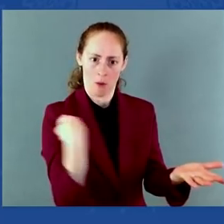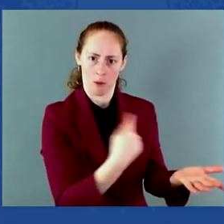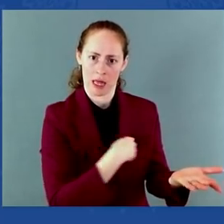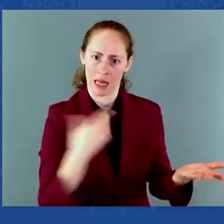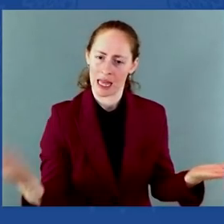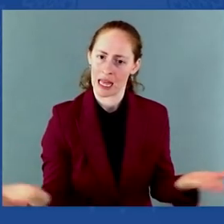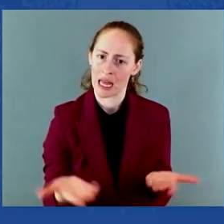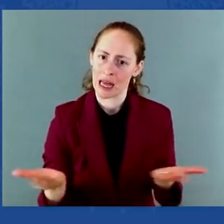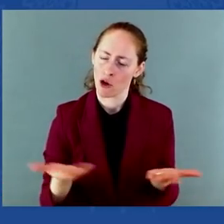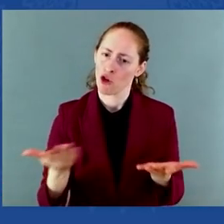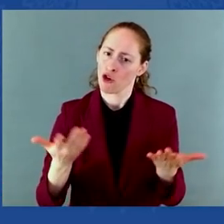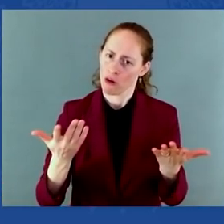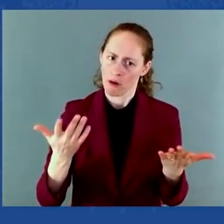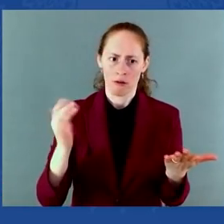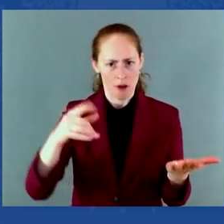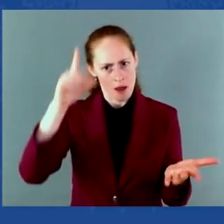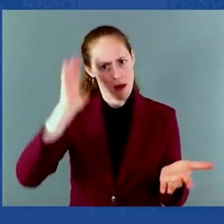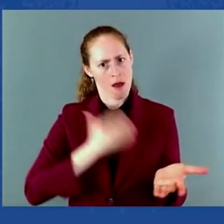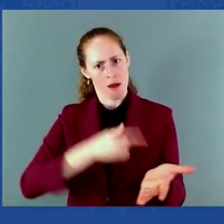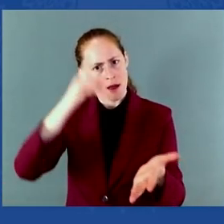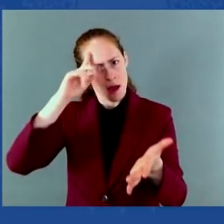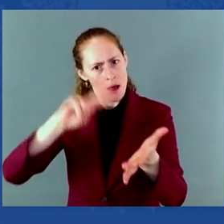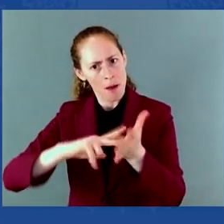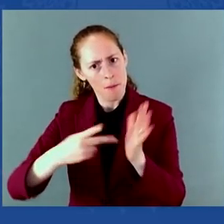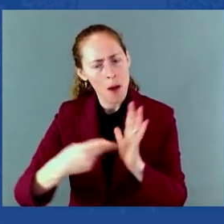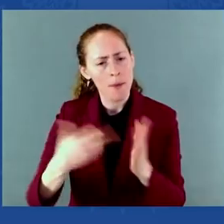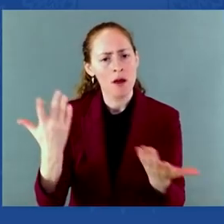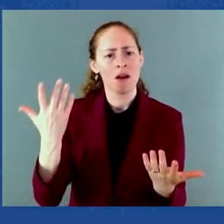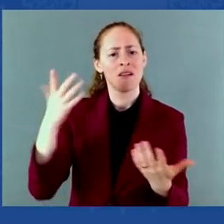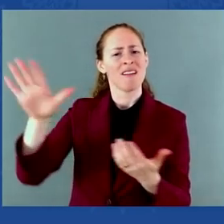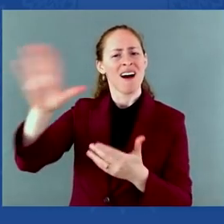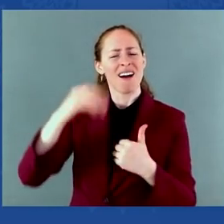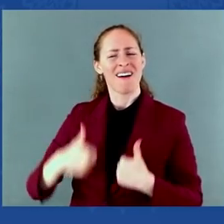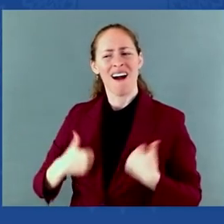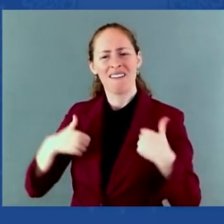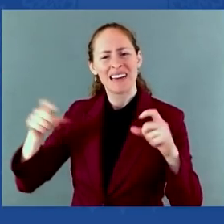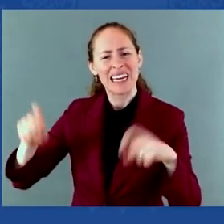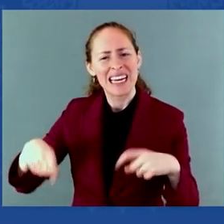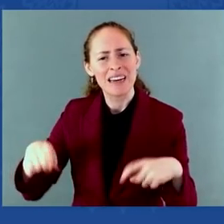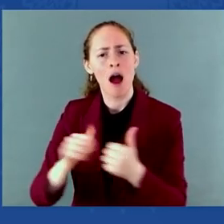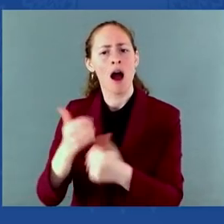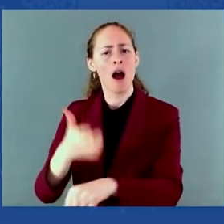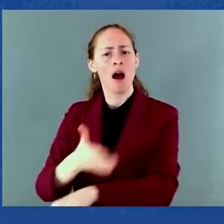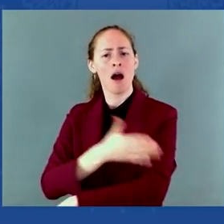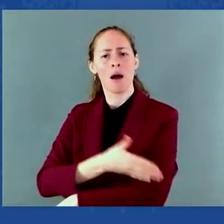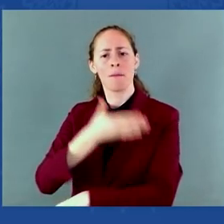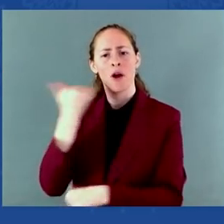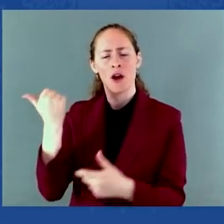taking care of their legitimate needs and to make sure democracy delivers for everybody. You know, we promised that --